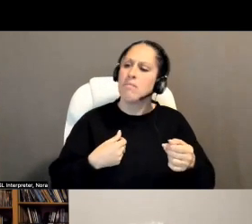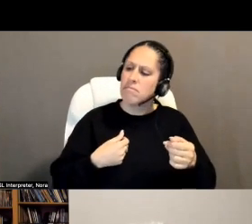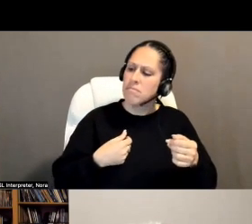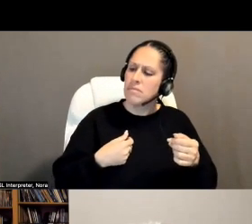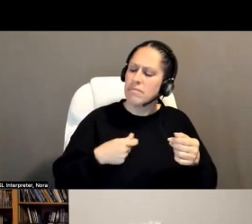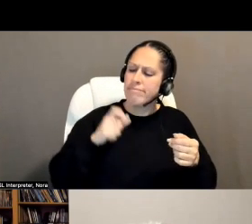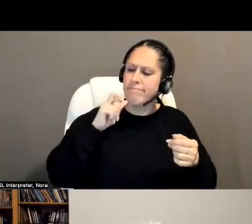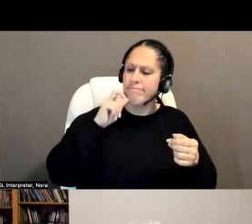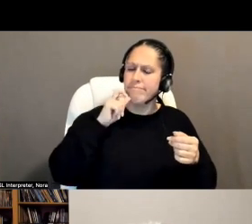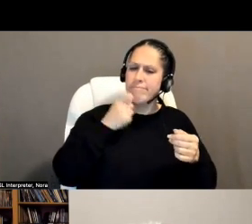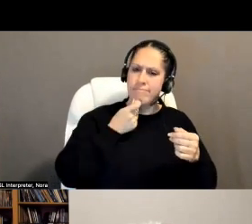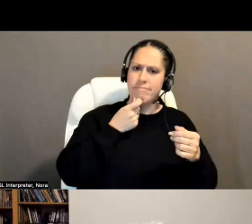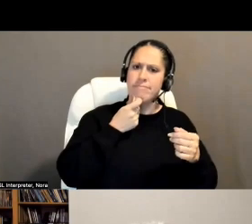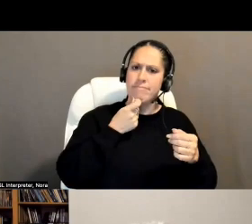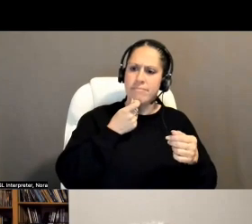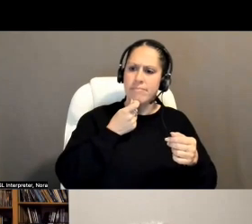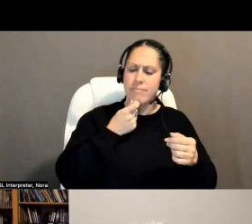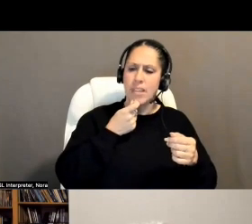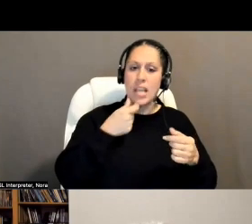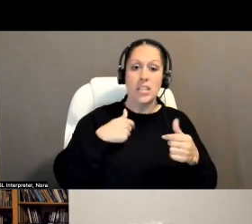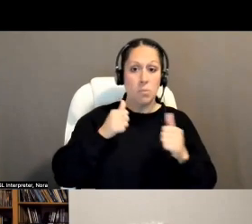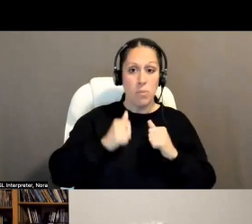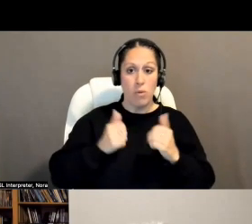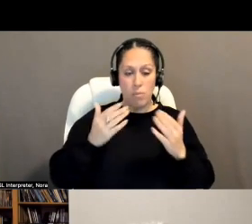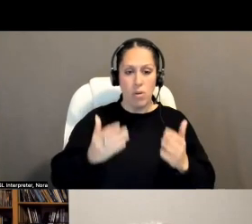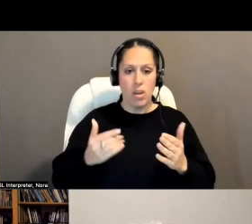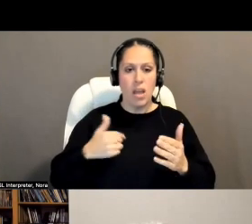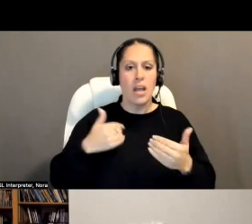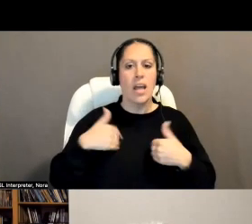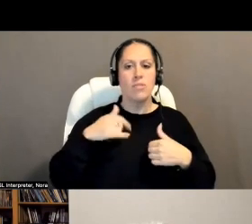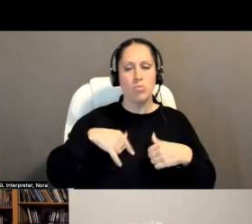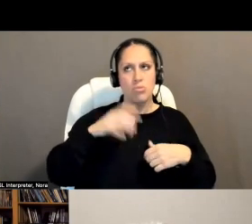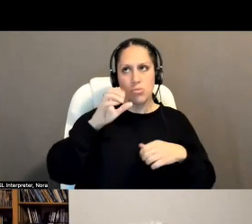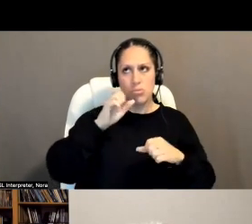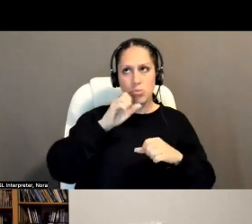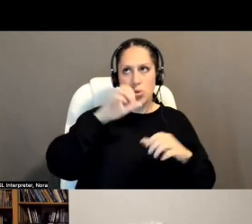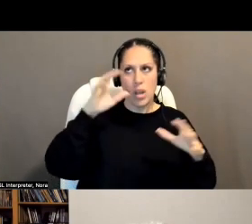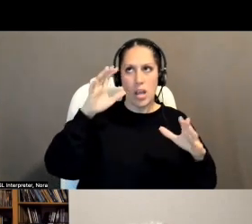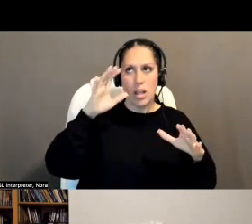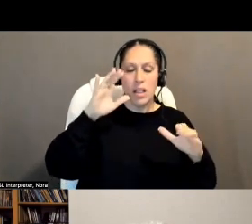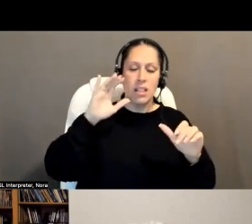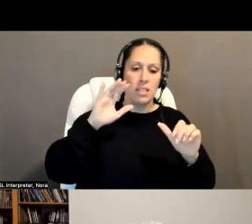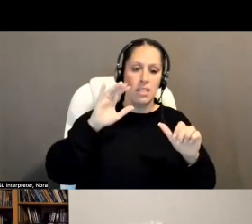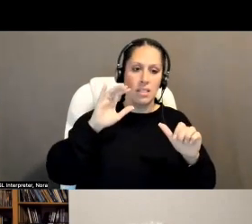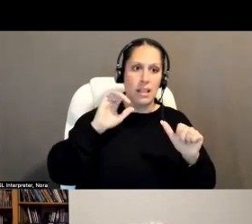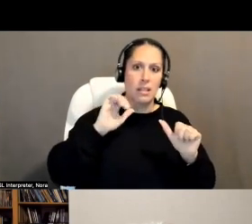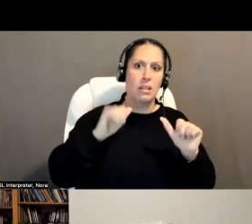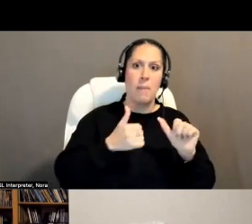... as a performer I used to have to create the back story to the characters that I was